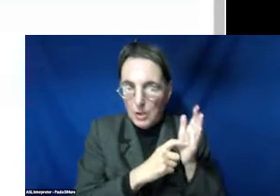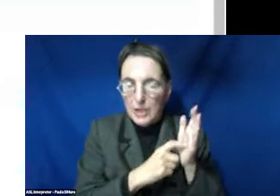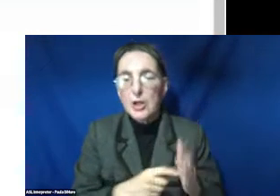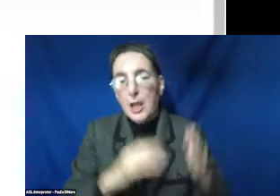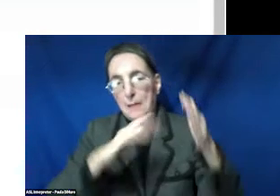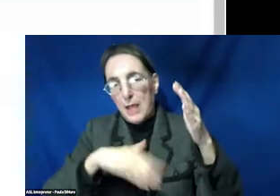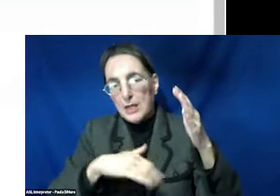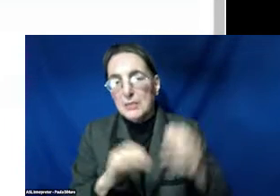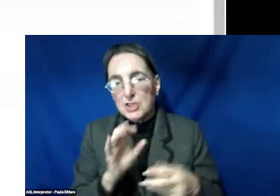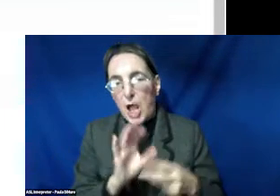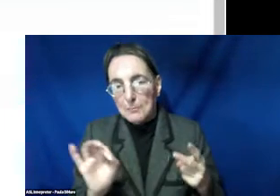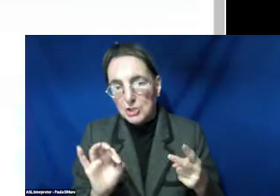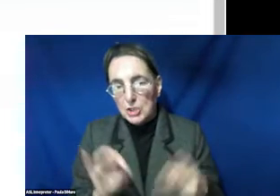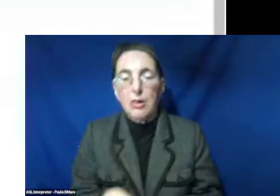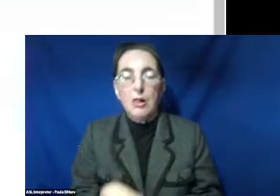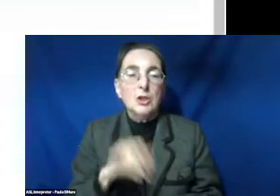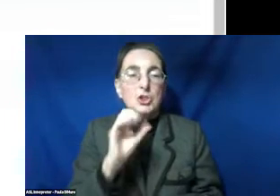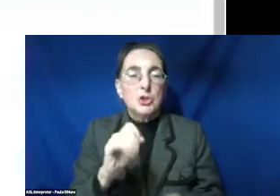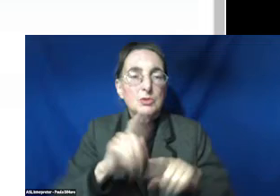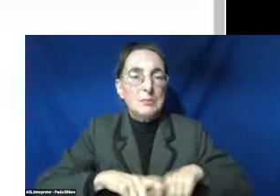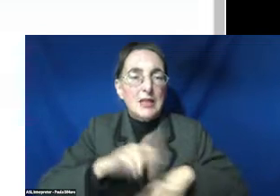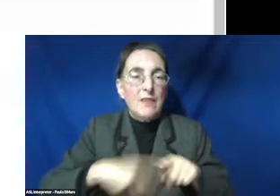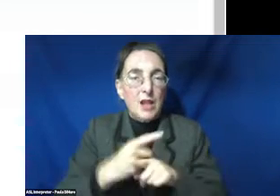So depending on what type of proposal you selected or solicitation,